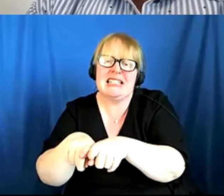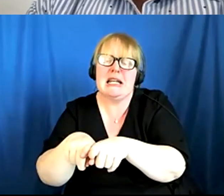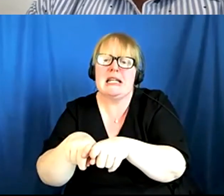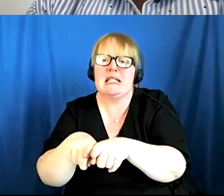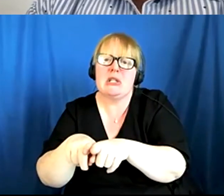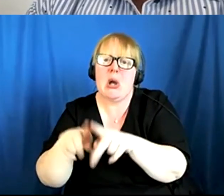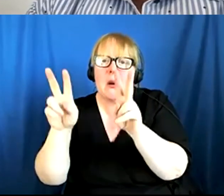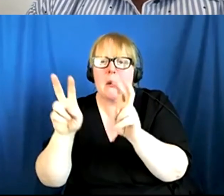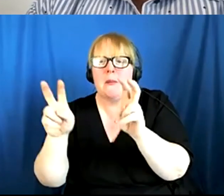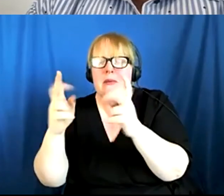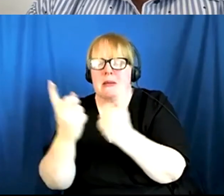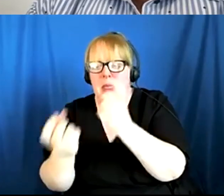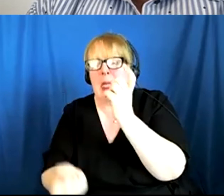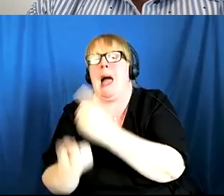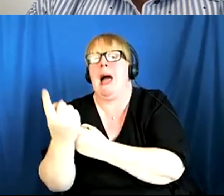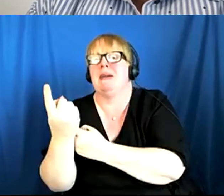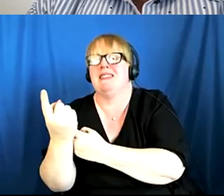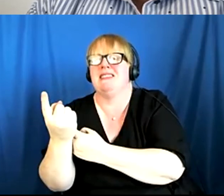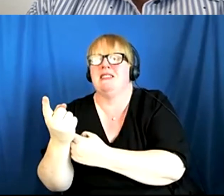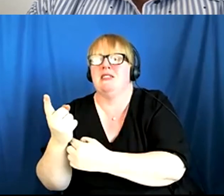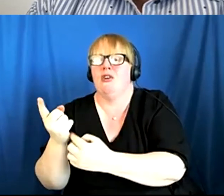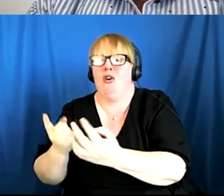we kind of experience through the play, and then to kind of